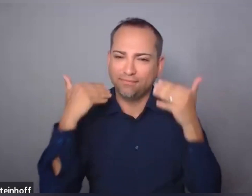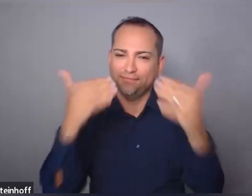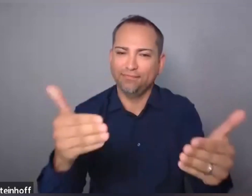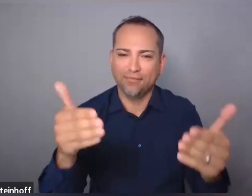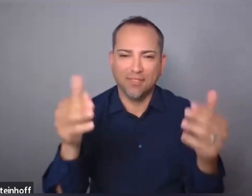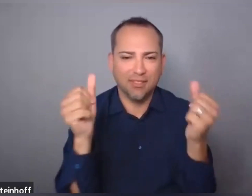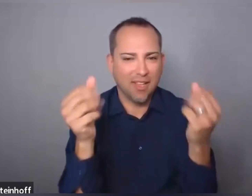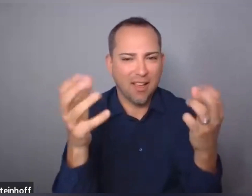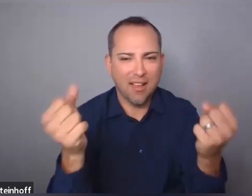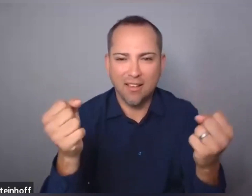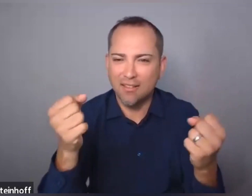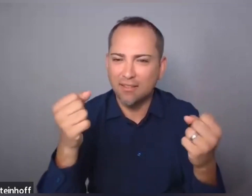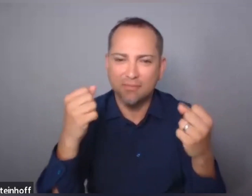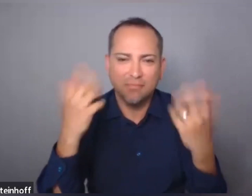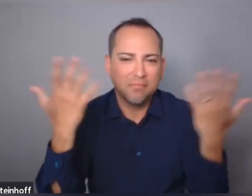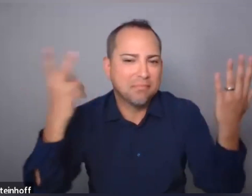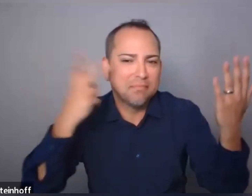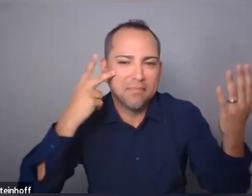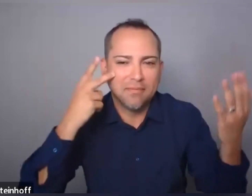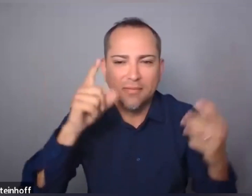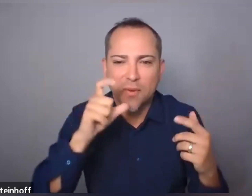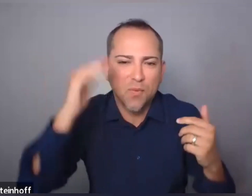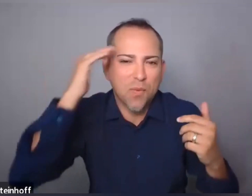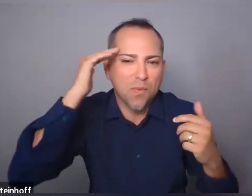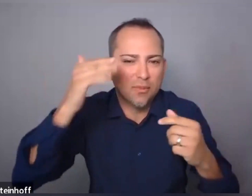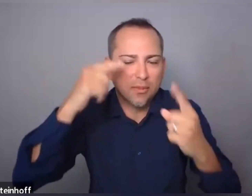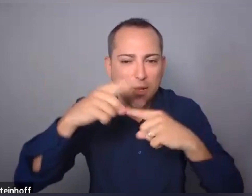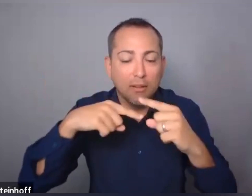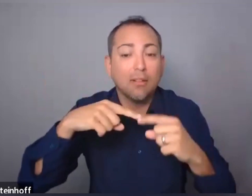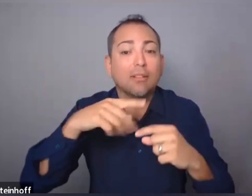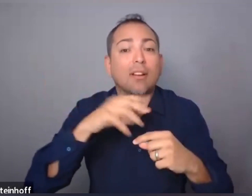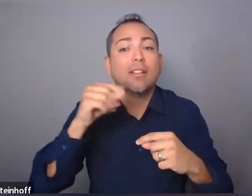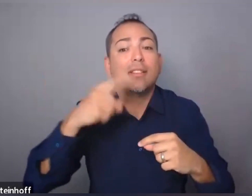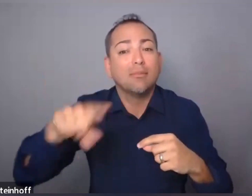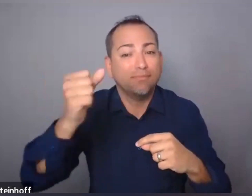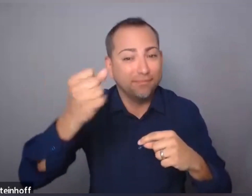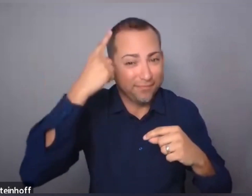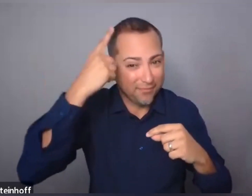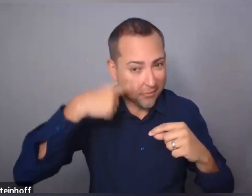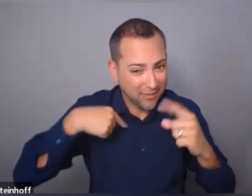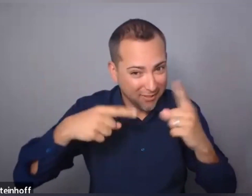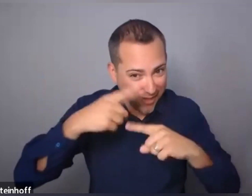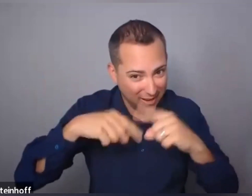I come in and... I'll start signing just to see who knows sign,